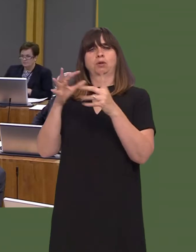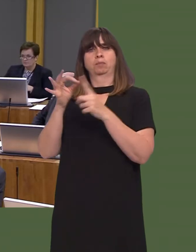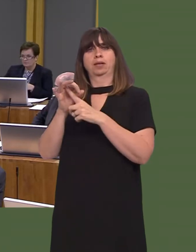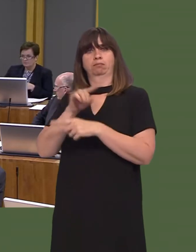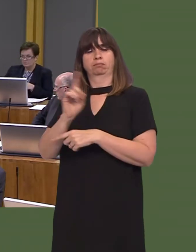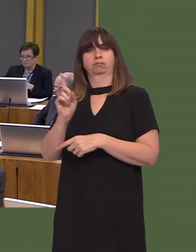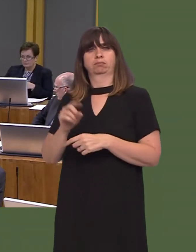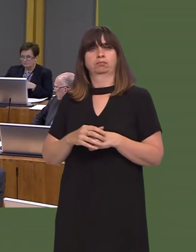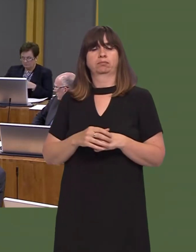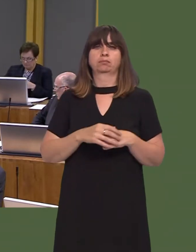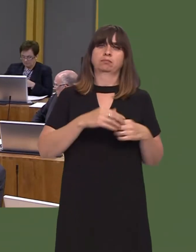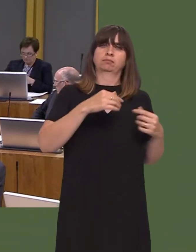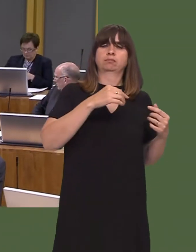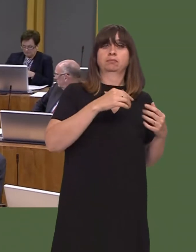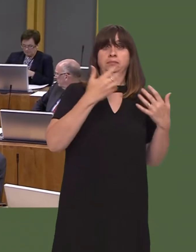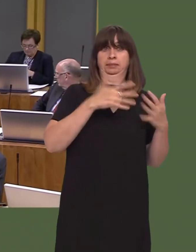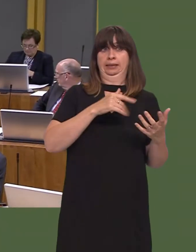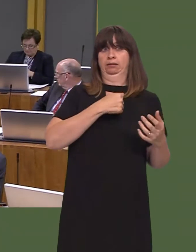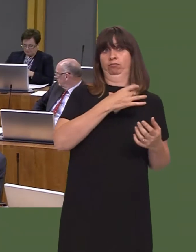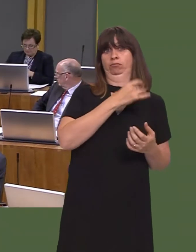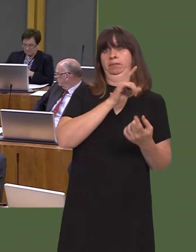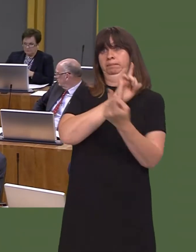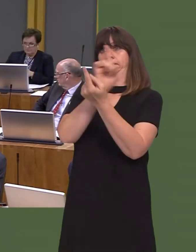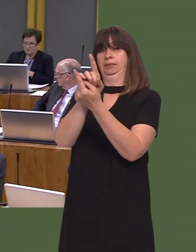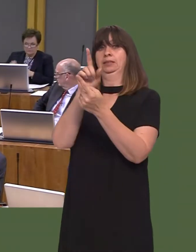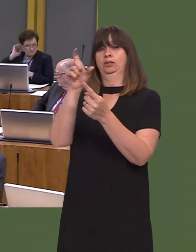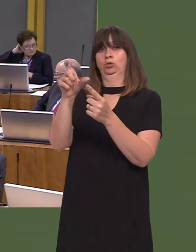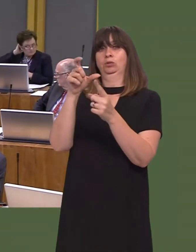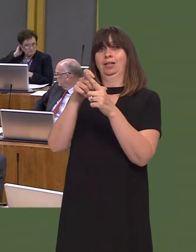Carwyn Jones: The Minister for Skills and Science met with Damian Hinds MP, the Minister